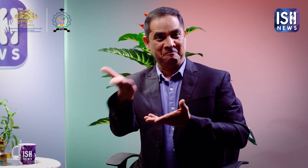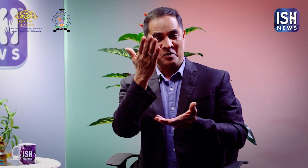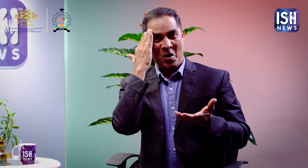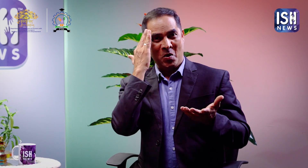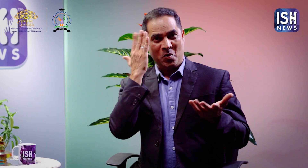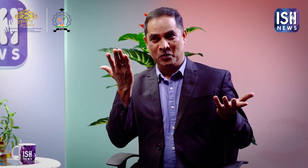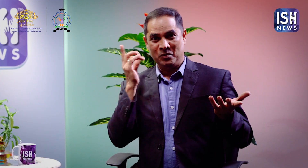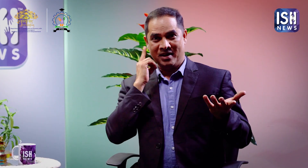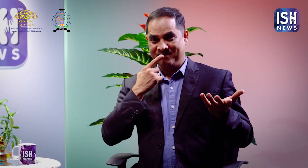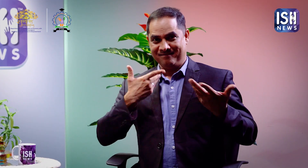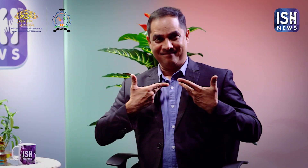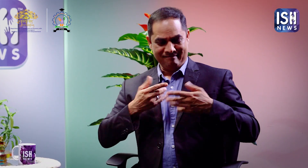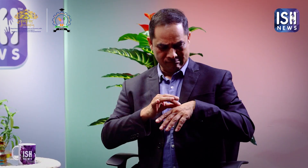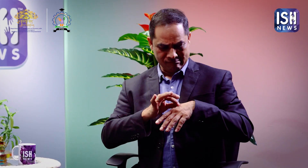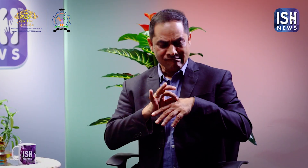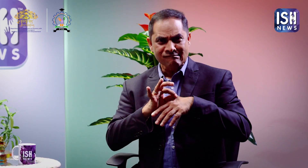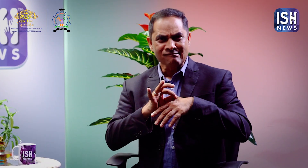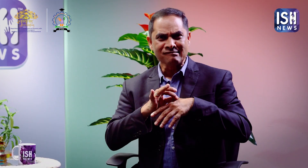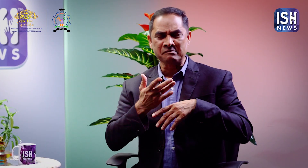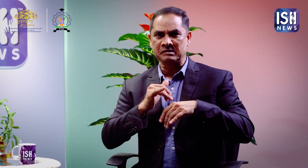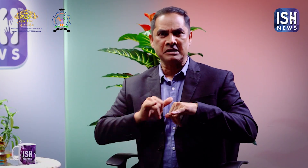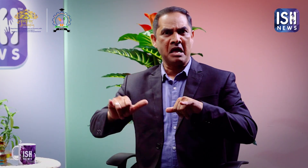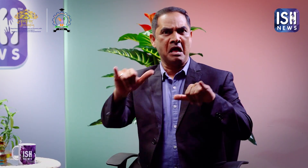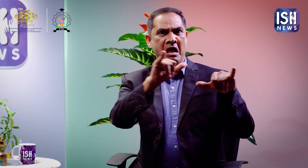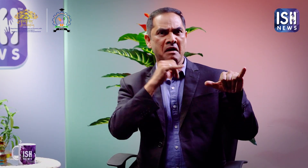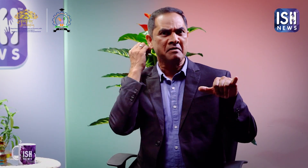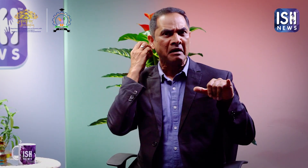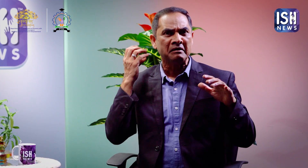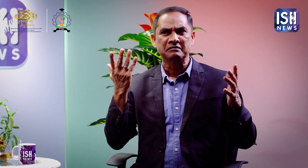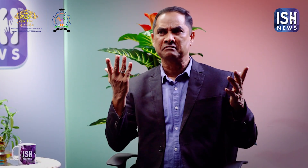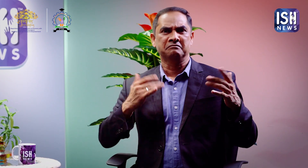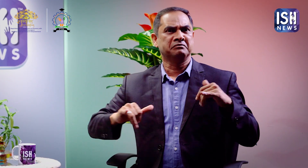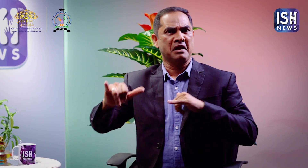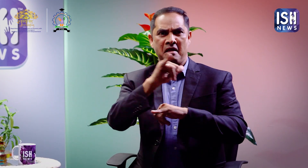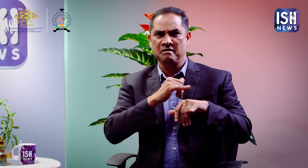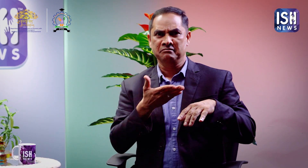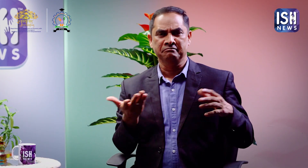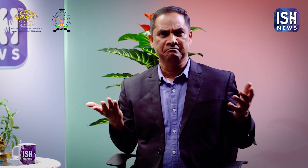As Deaf individuals, we are just as human as our hearing counterparts.